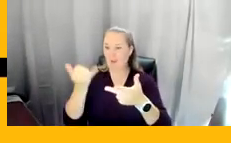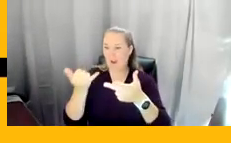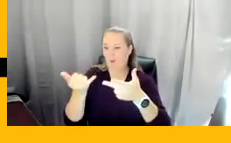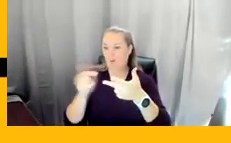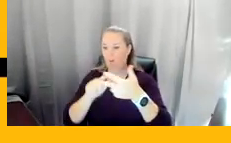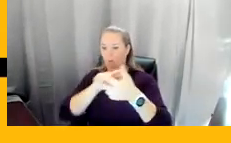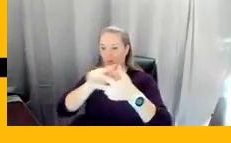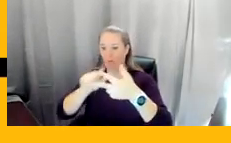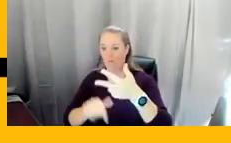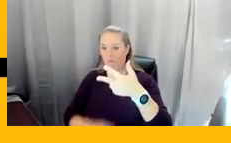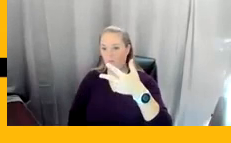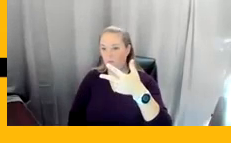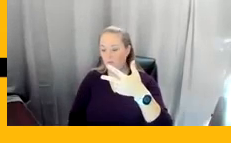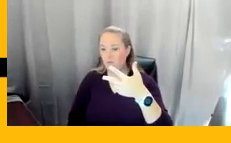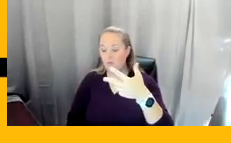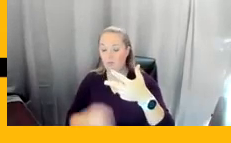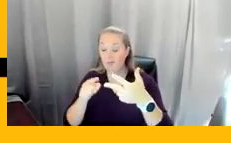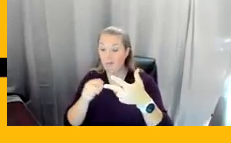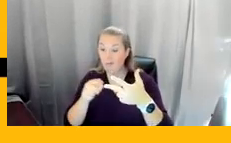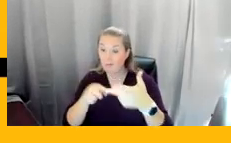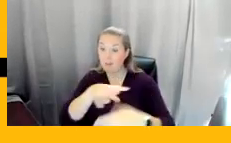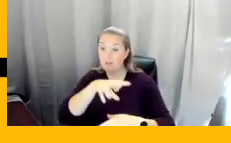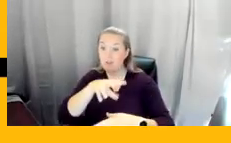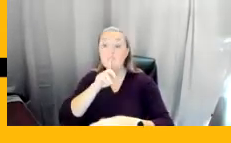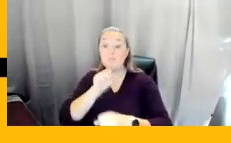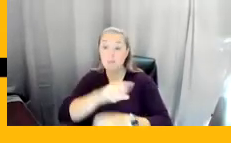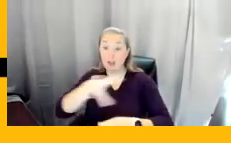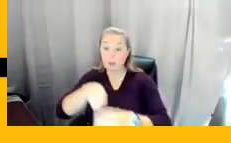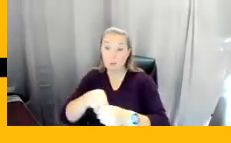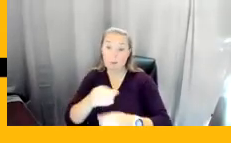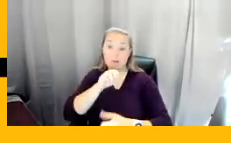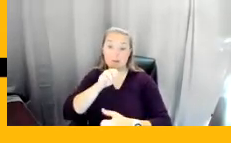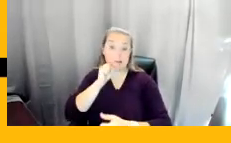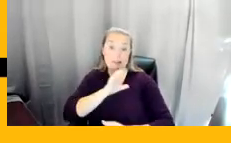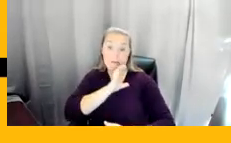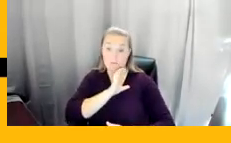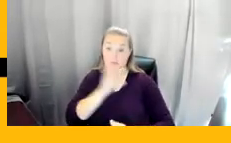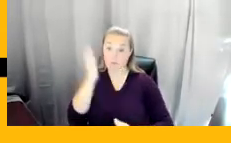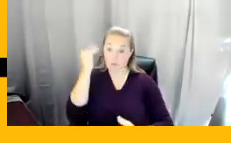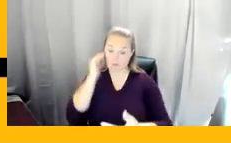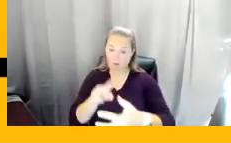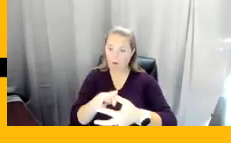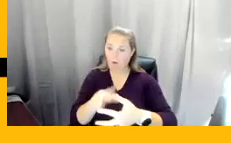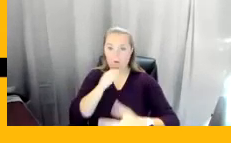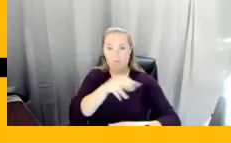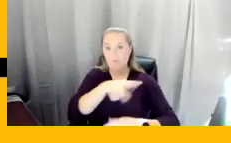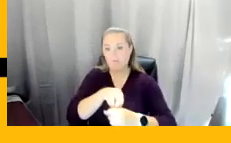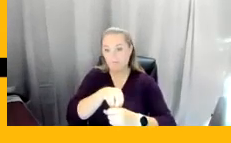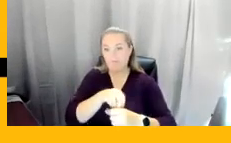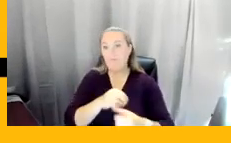THIS ROUND OF THE VETERANS, SENIORS AND HUMAN SERVICES LEVY WAS PASSED BY KING COUNTY VOTERS IN 2017. IT'S A SIX YEAR PROPERTY TAX LEVY. THIS IS THE THIRD ROUND OF THE LEVY . IT IS PASSED TWO TIMES PREVIOUS. THIS IS THE FIRST